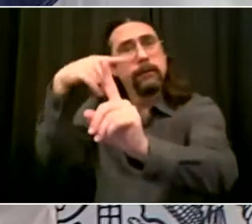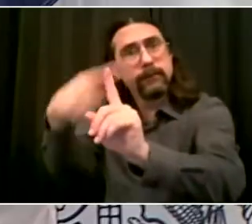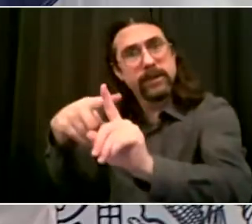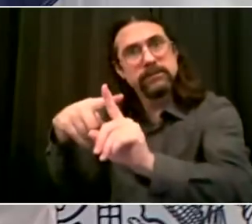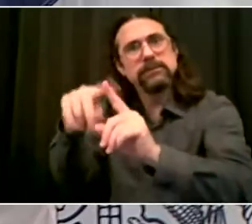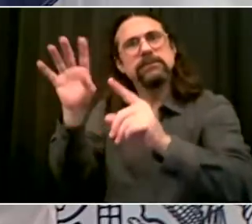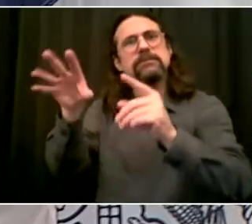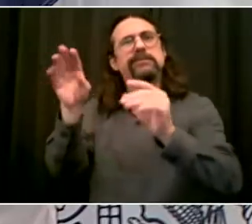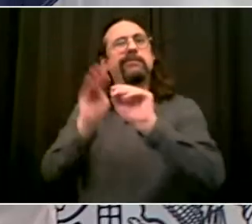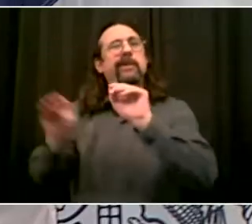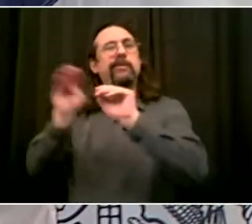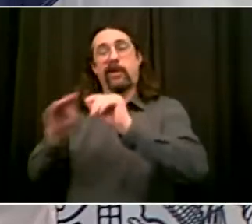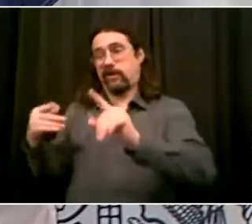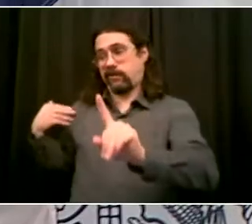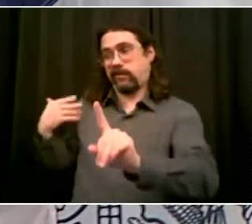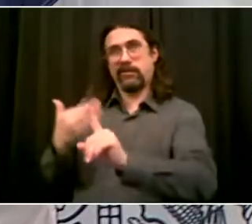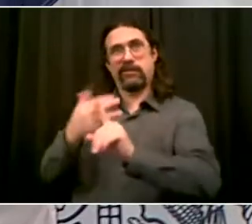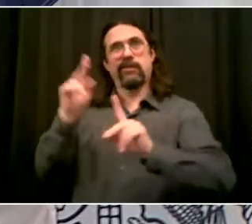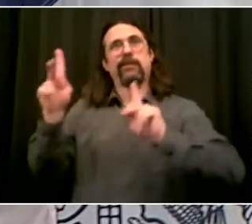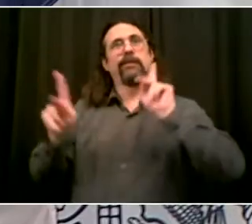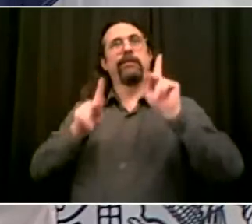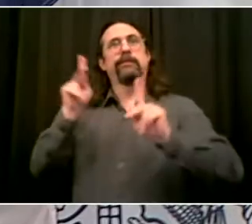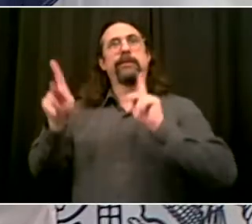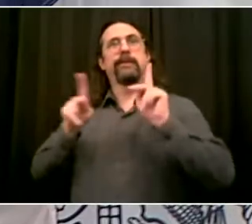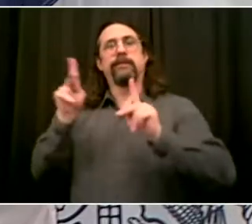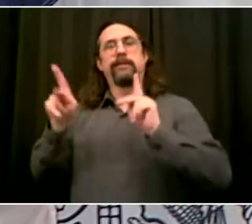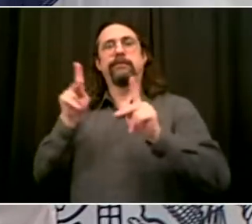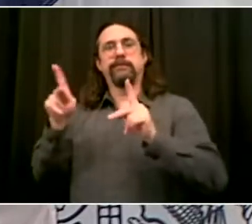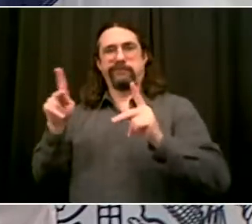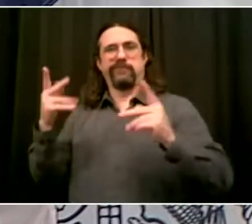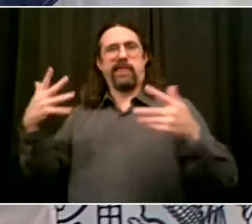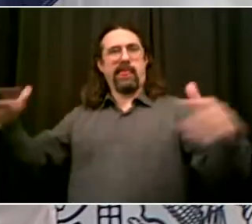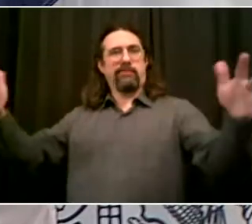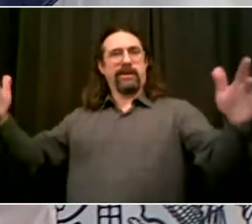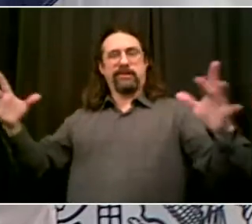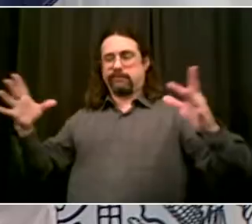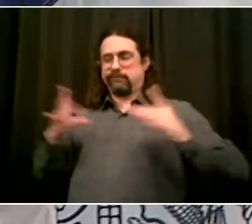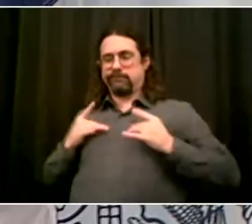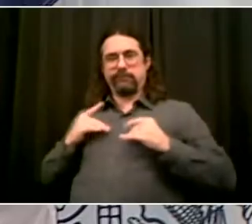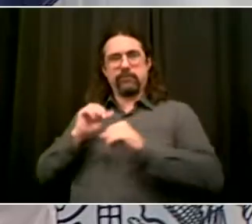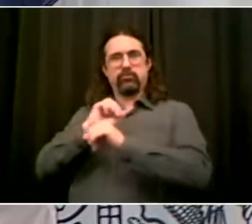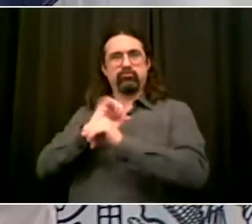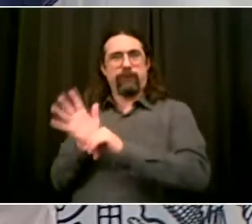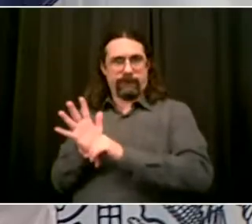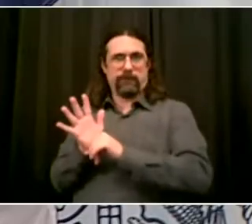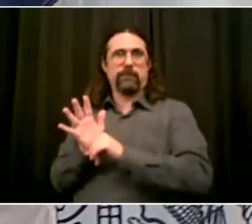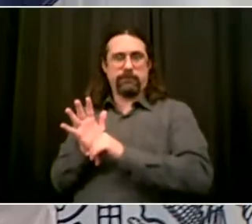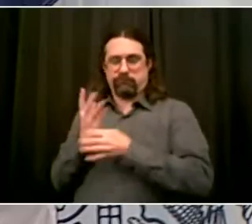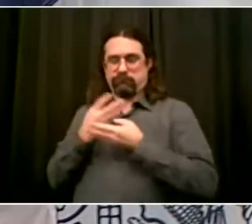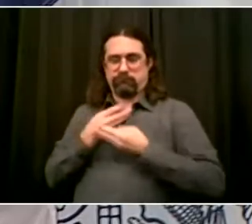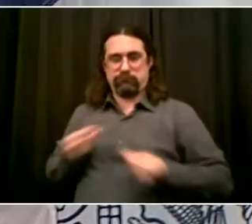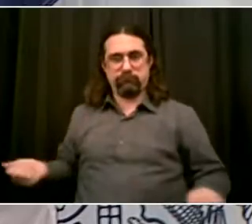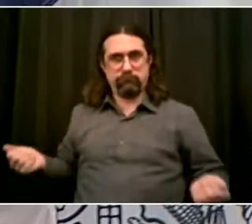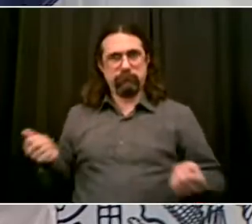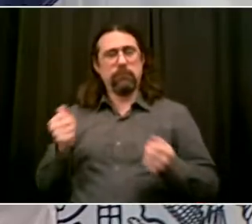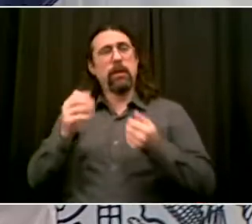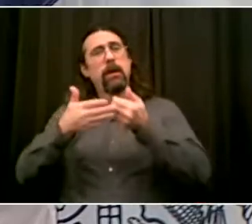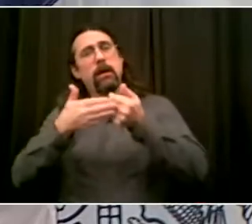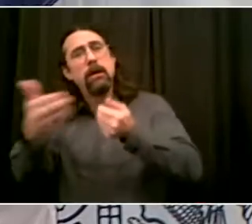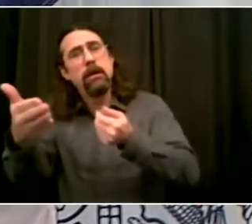INFECTED AGAIN FOR HAVING A NEGATIVE IMPACT. SO WE DO HAVE TO PUT IN CONTEXT